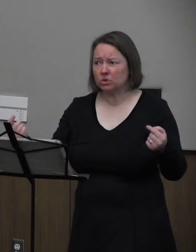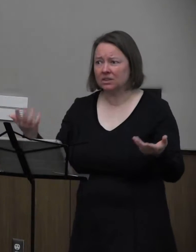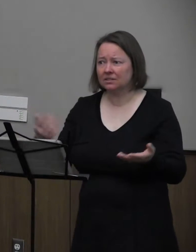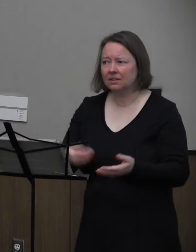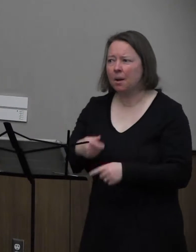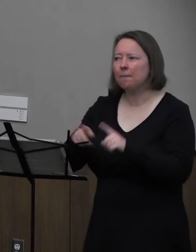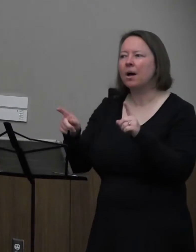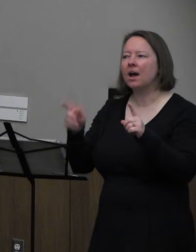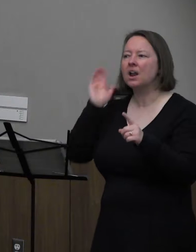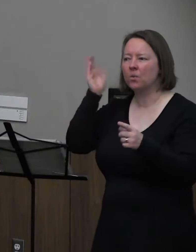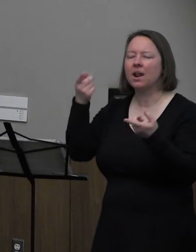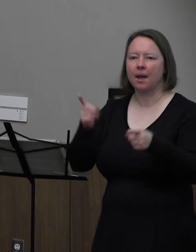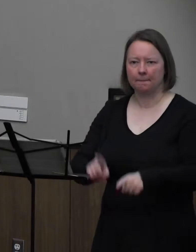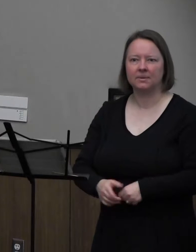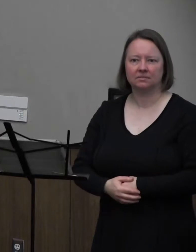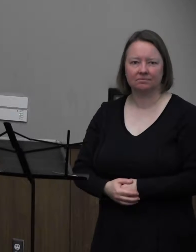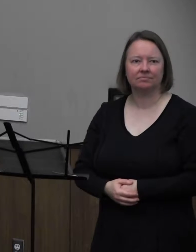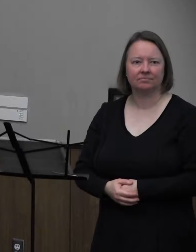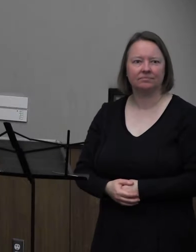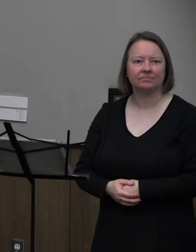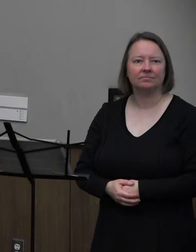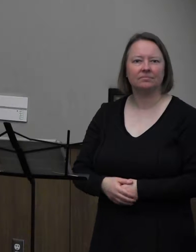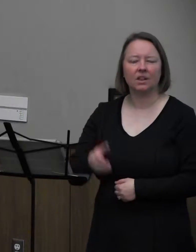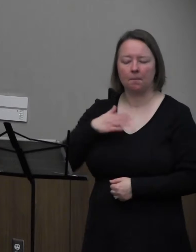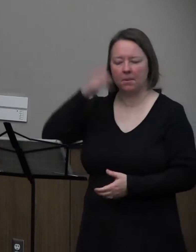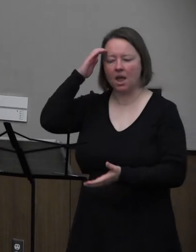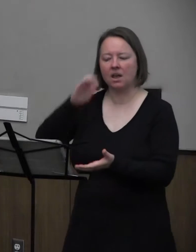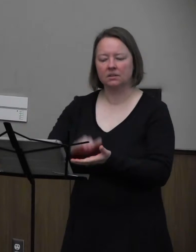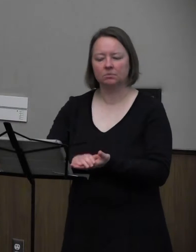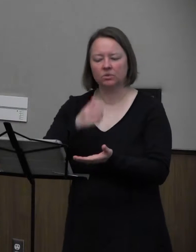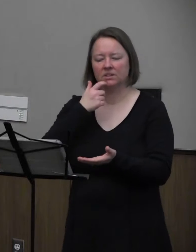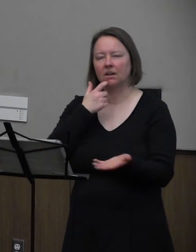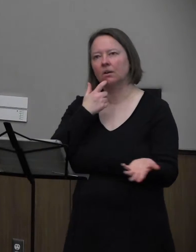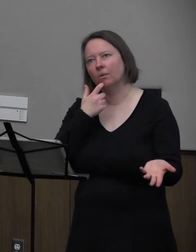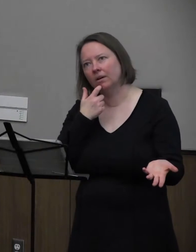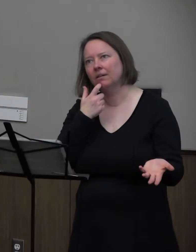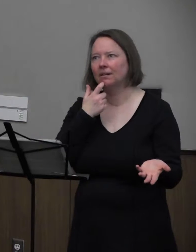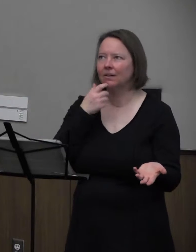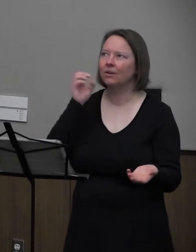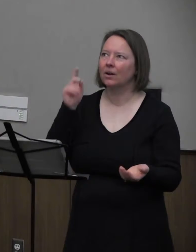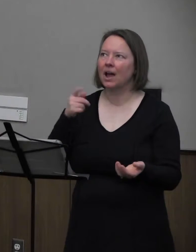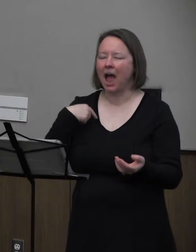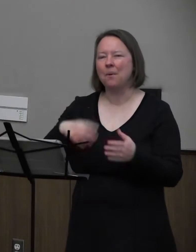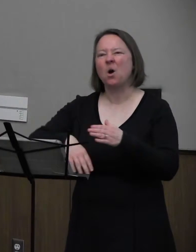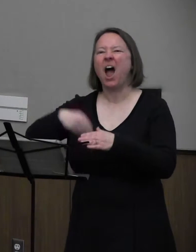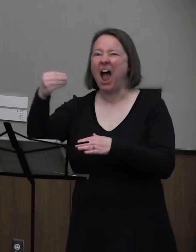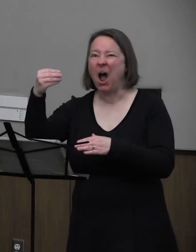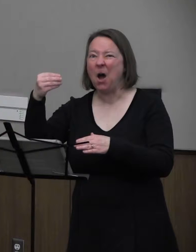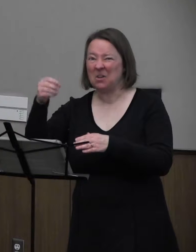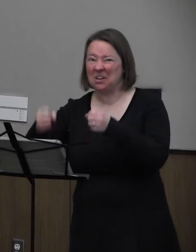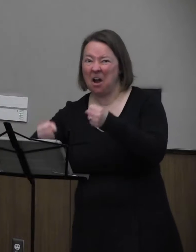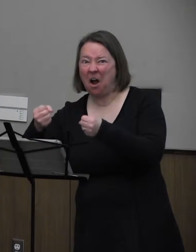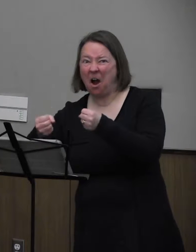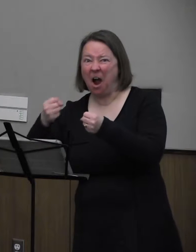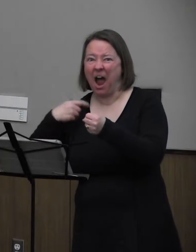But it was going to happen. And so my husband, he would say, 'Well OK, I'm going to go out in the car and play on my video game